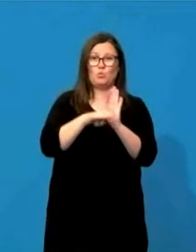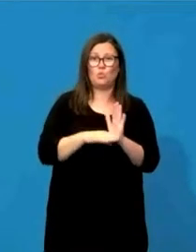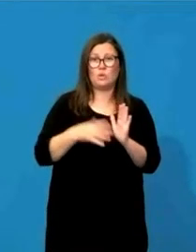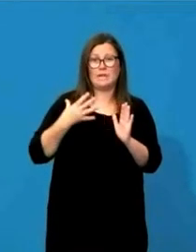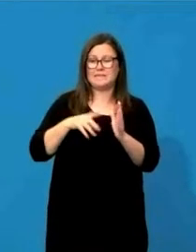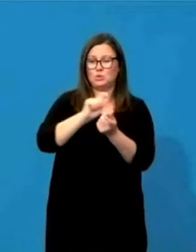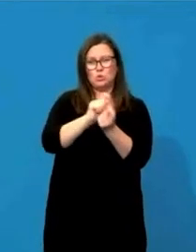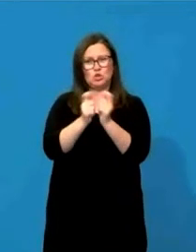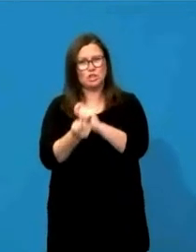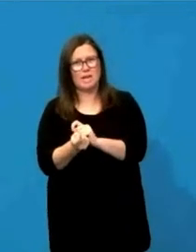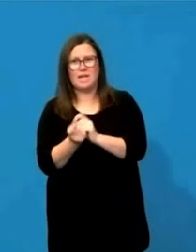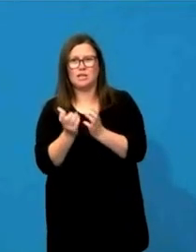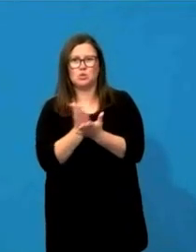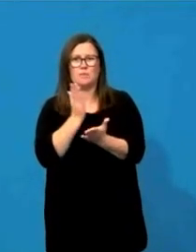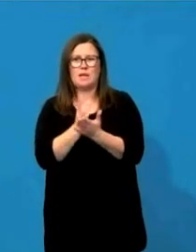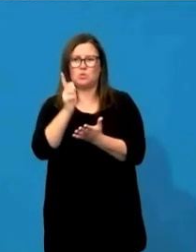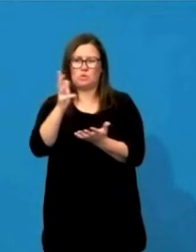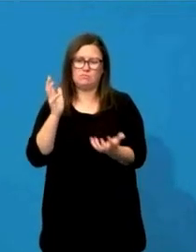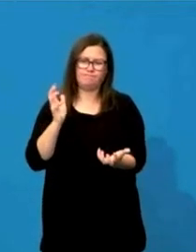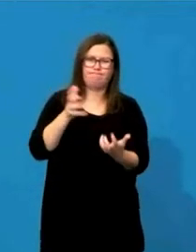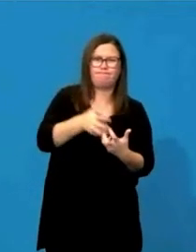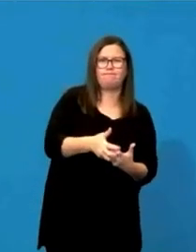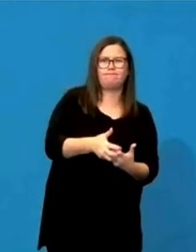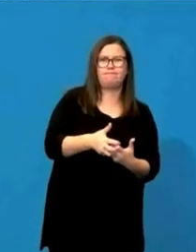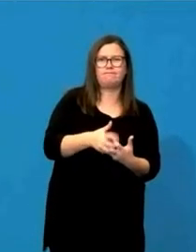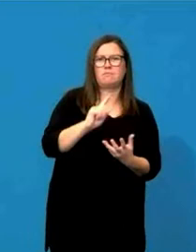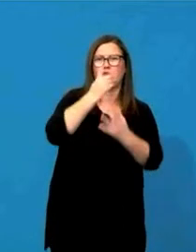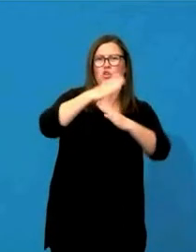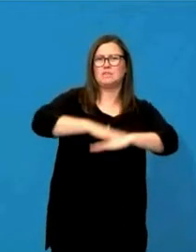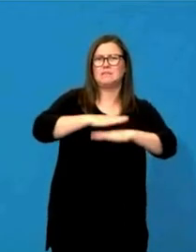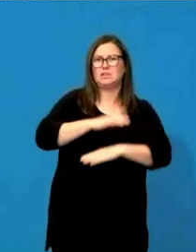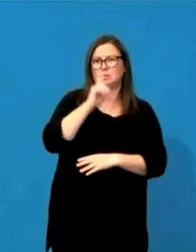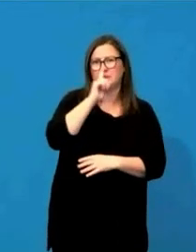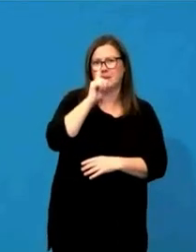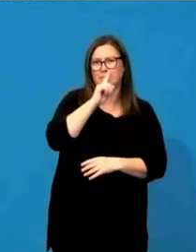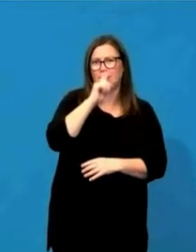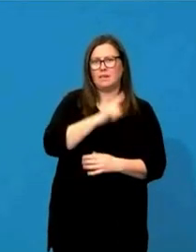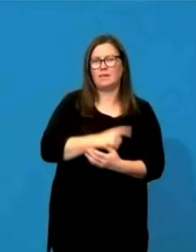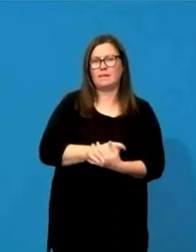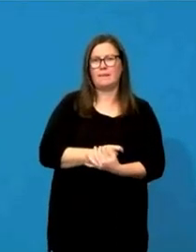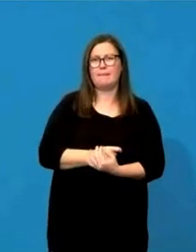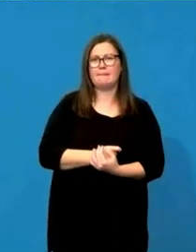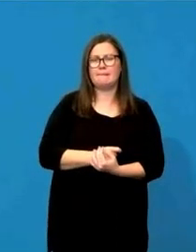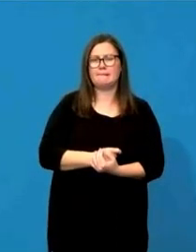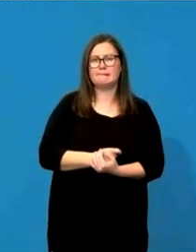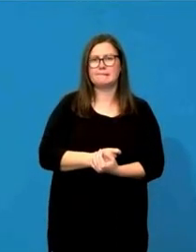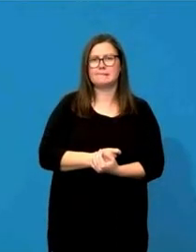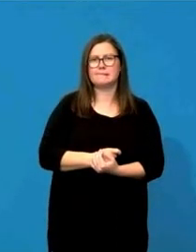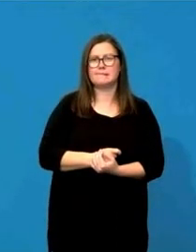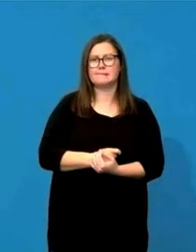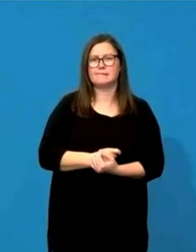culturally and more appropriate for Aboriginal people and, you know,